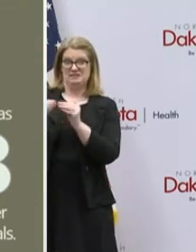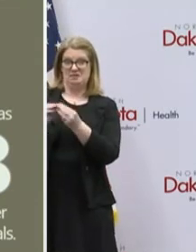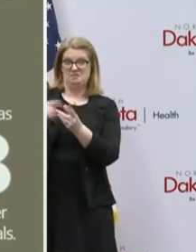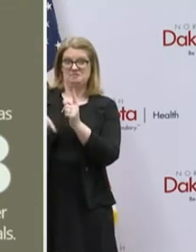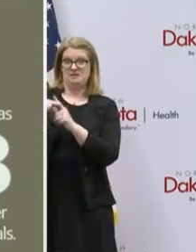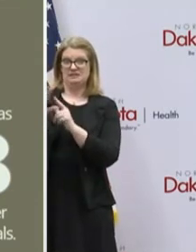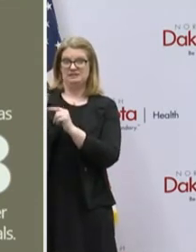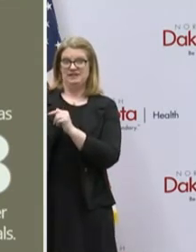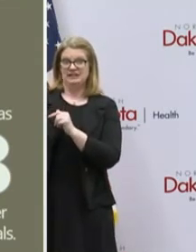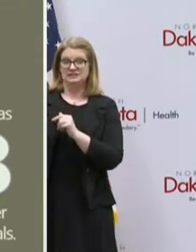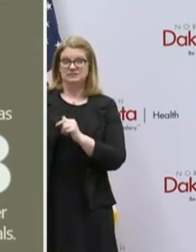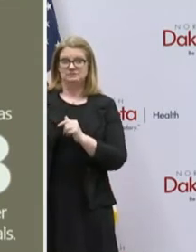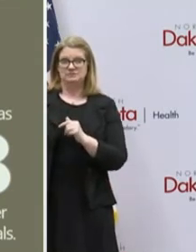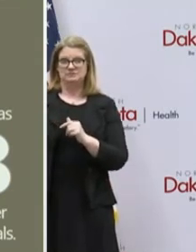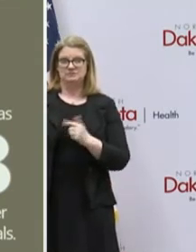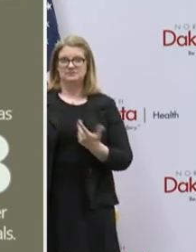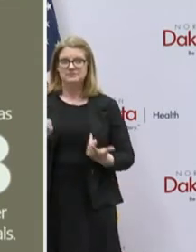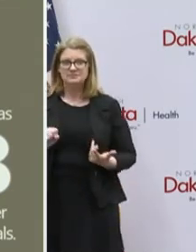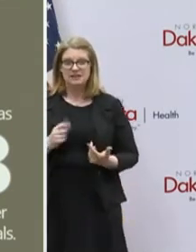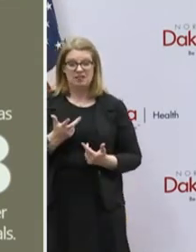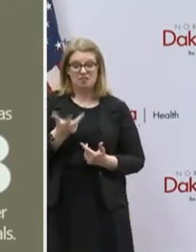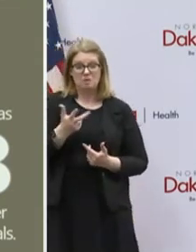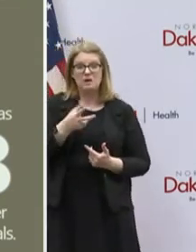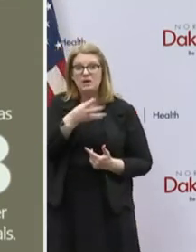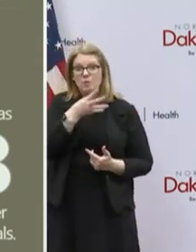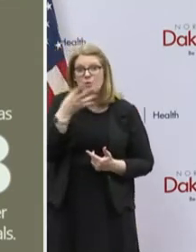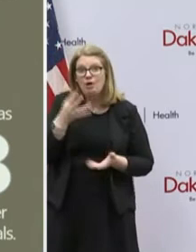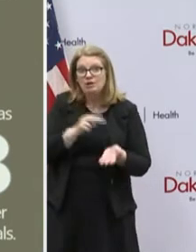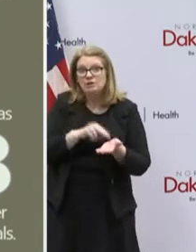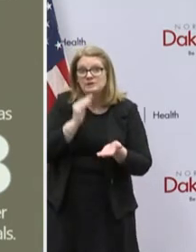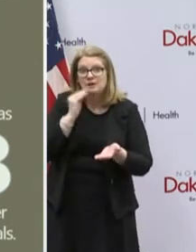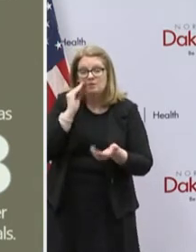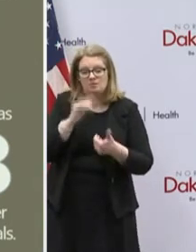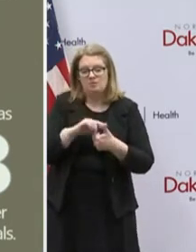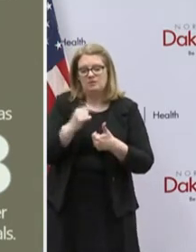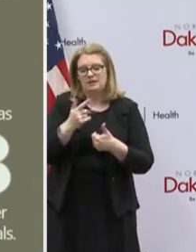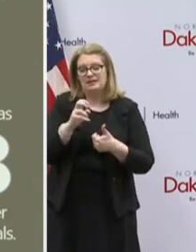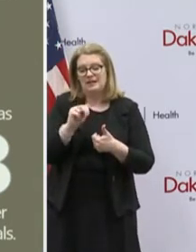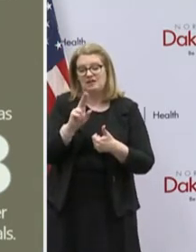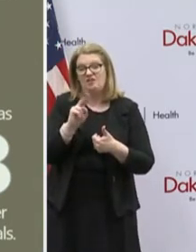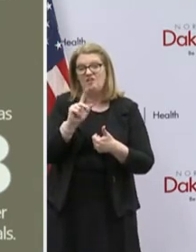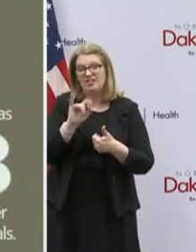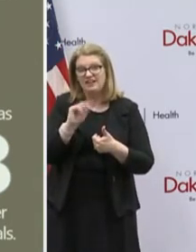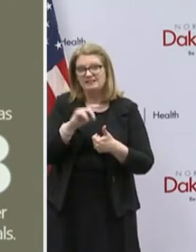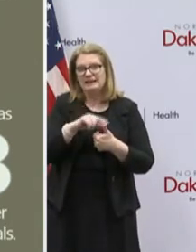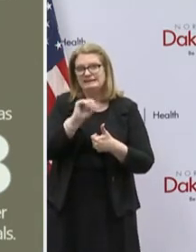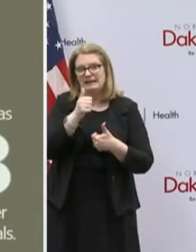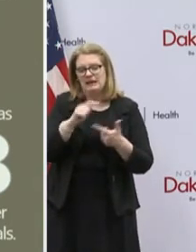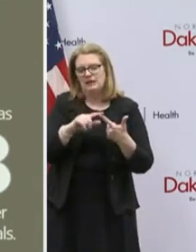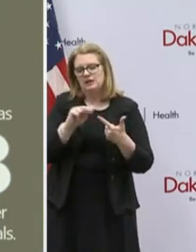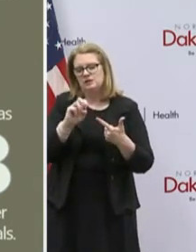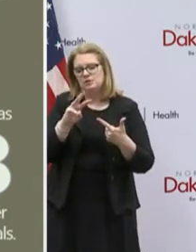THROUGHOUT THE ENTIRE PANDEMIC IN NORTH DAKOTA TODAY, BUT WE ALSO HAD THREE RURAL NURSING